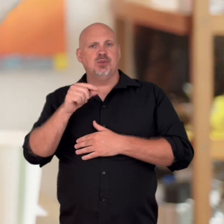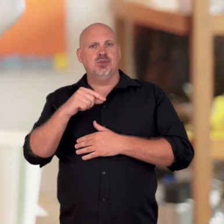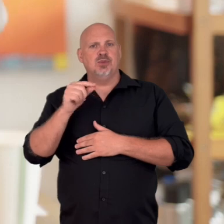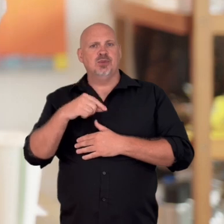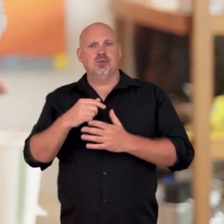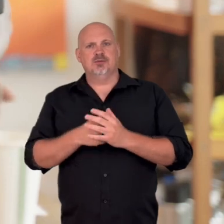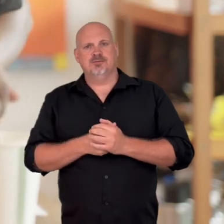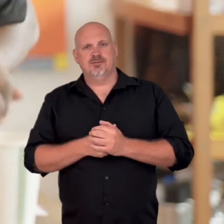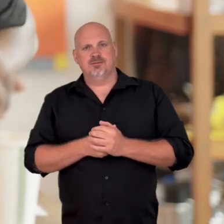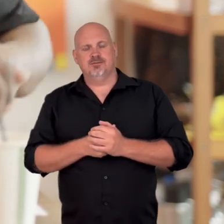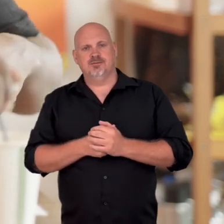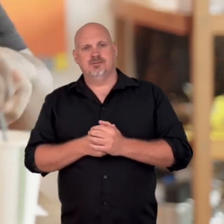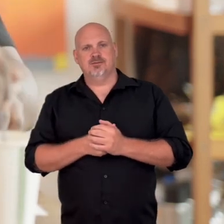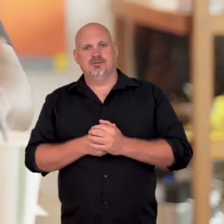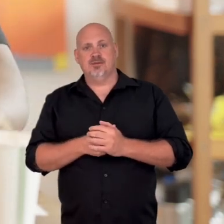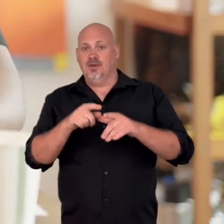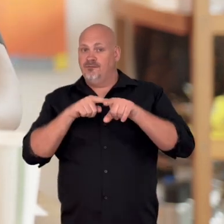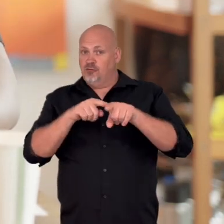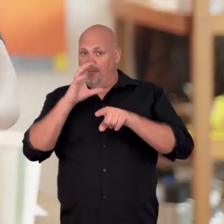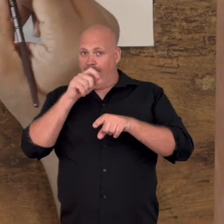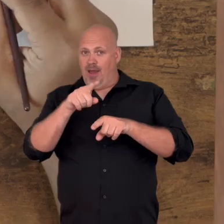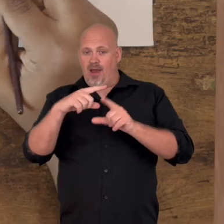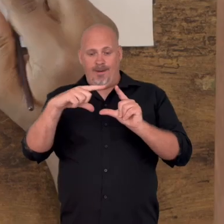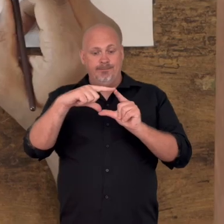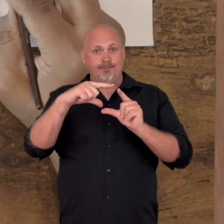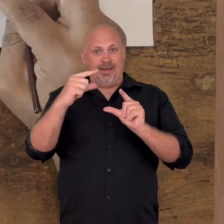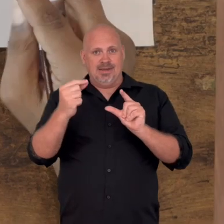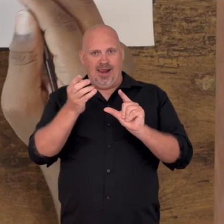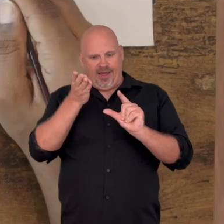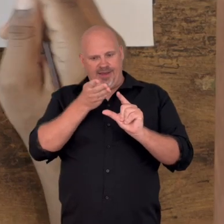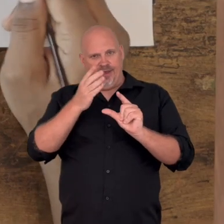the shape and moving the brush